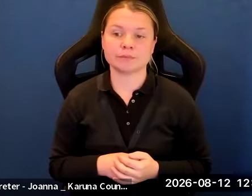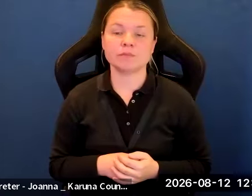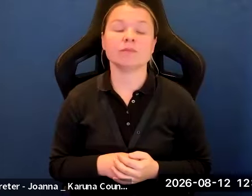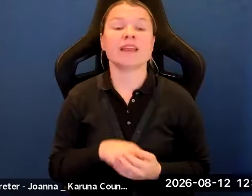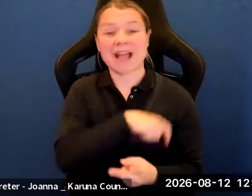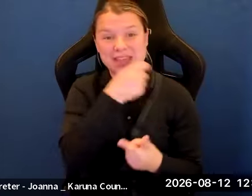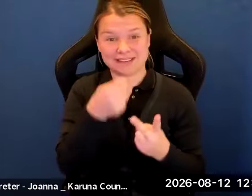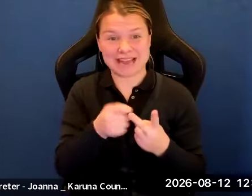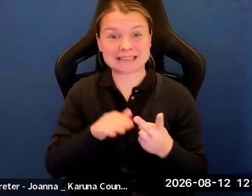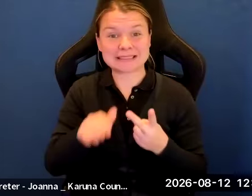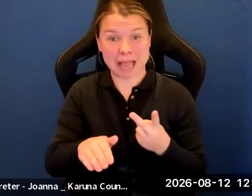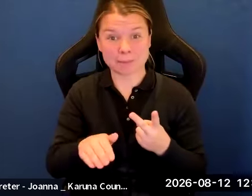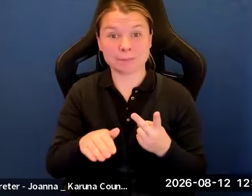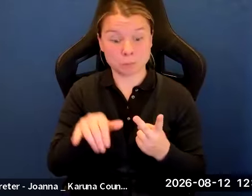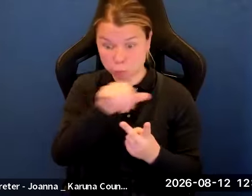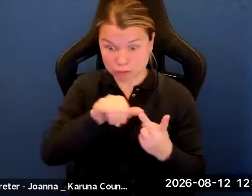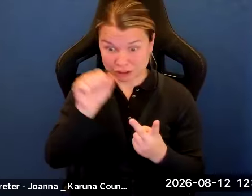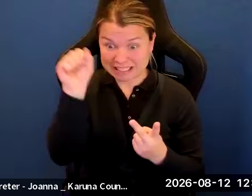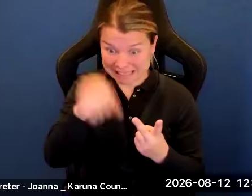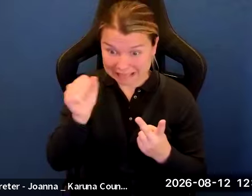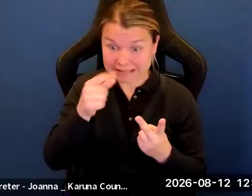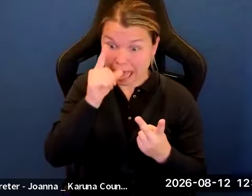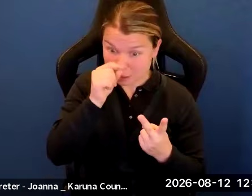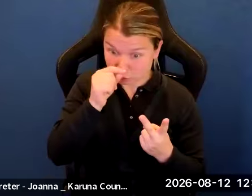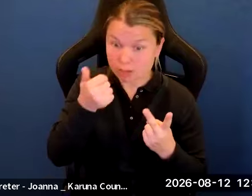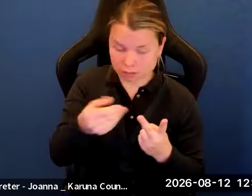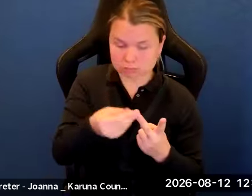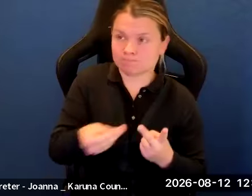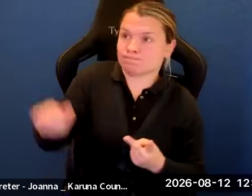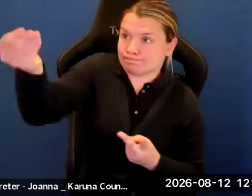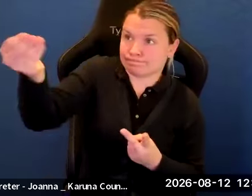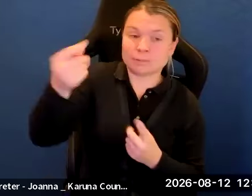the applications for eligibility.